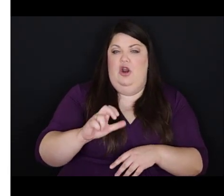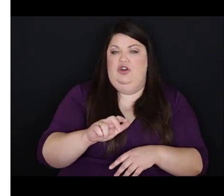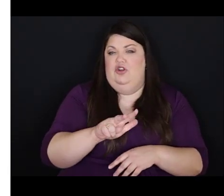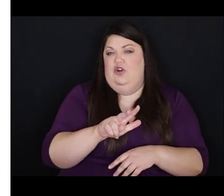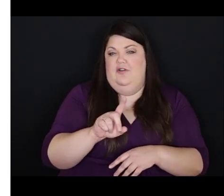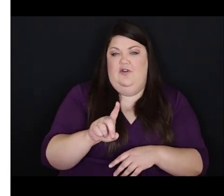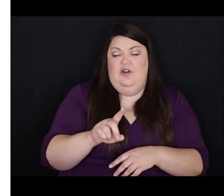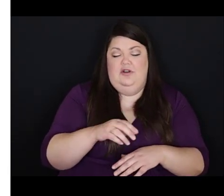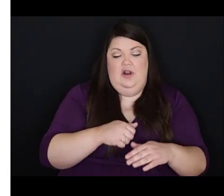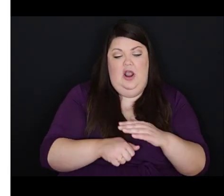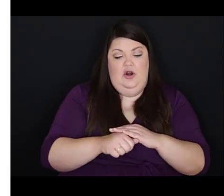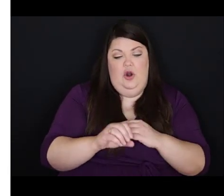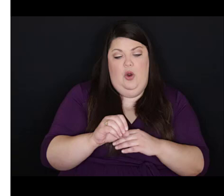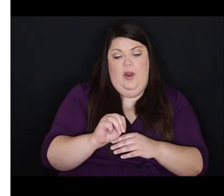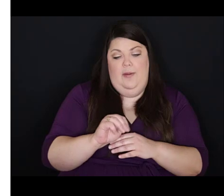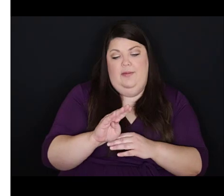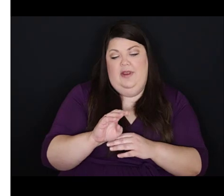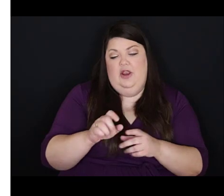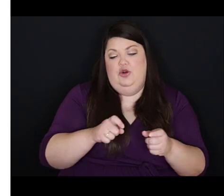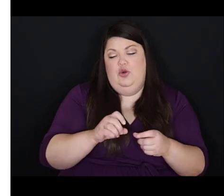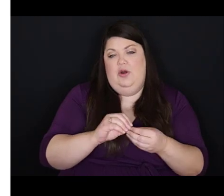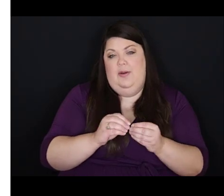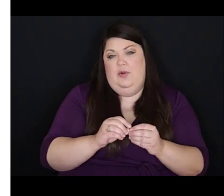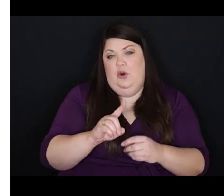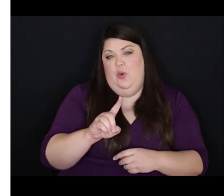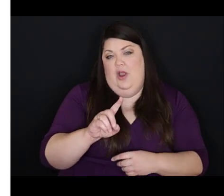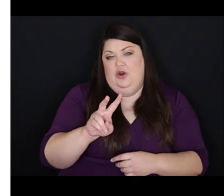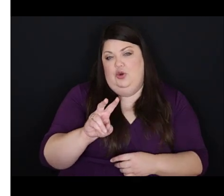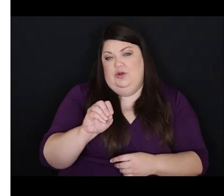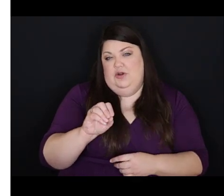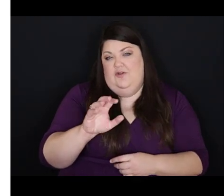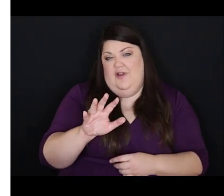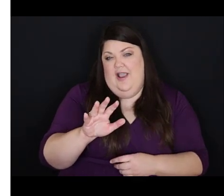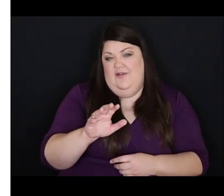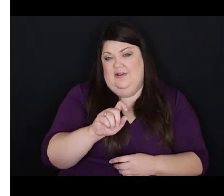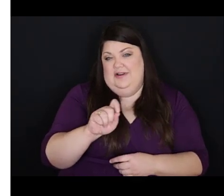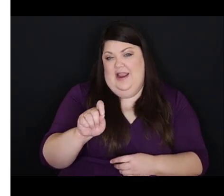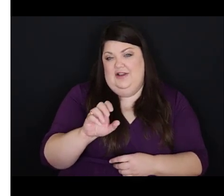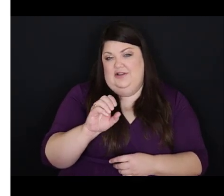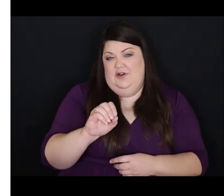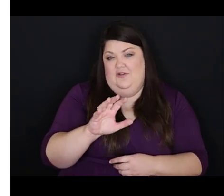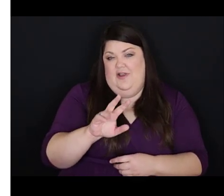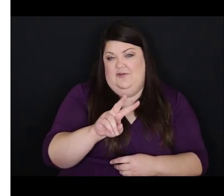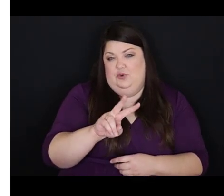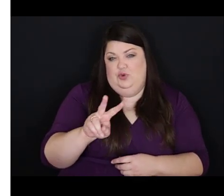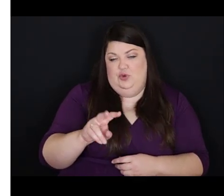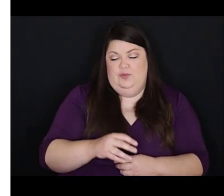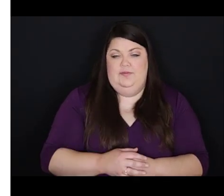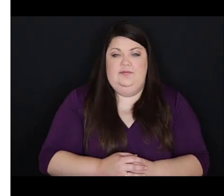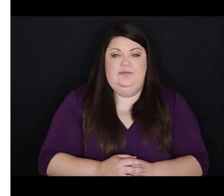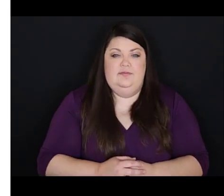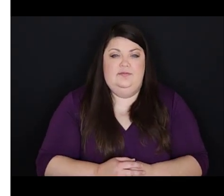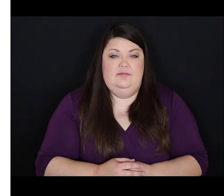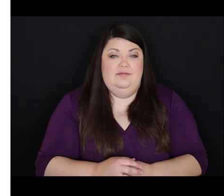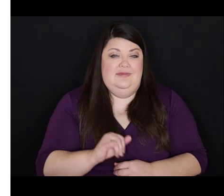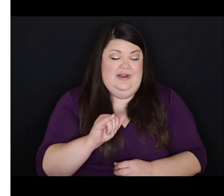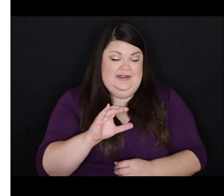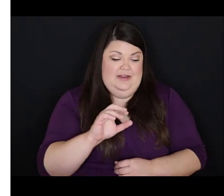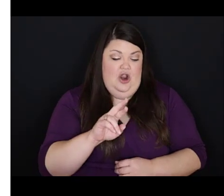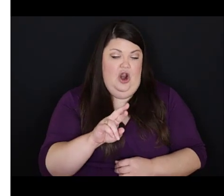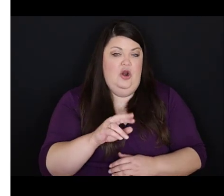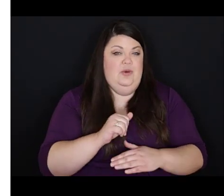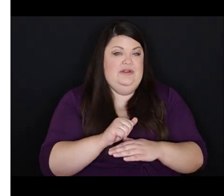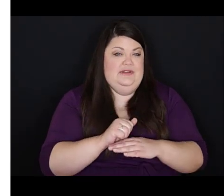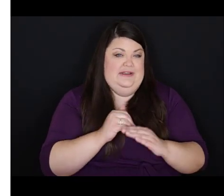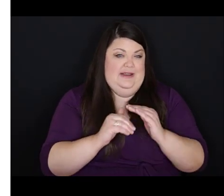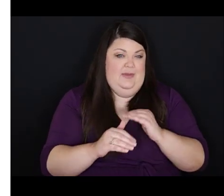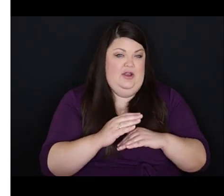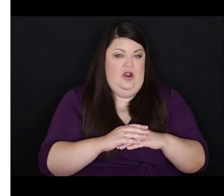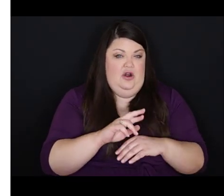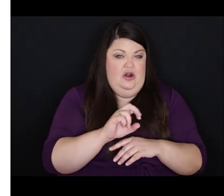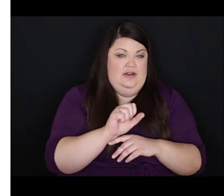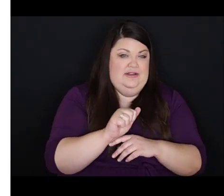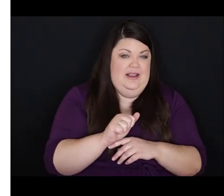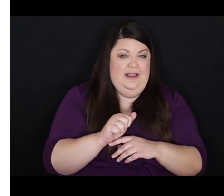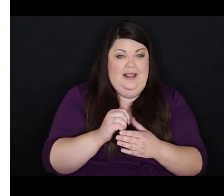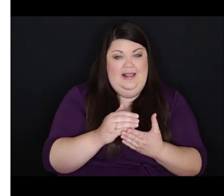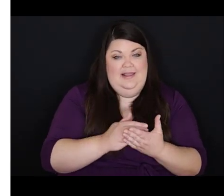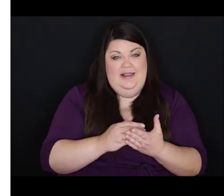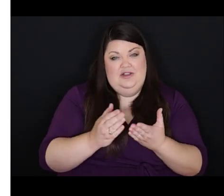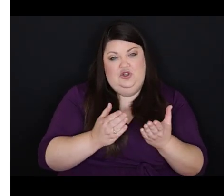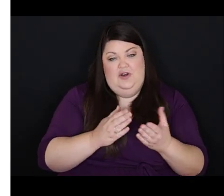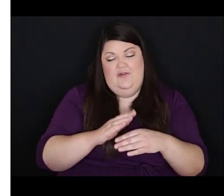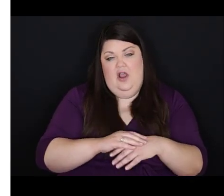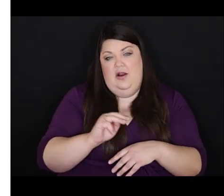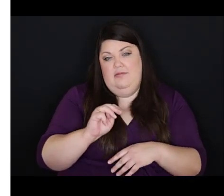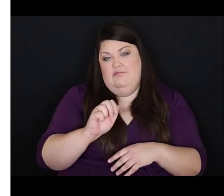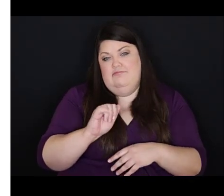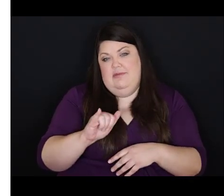OMB control number 1205-0522. The ICR was emailed on the RSA listserv on May 16th, and it can also